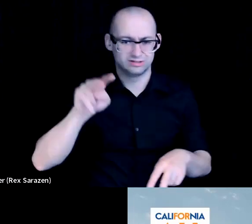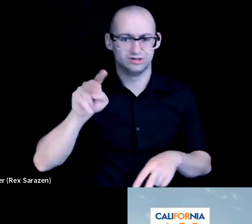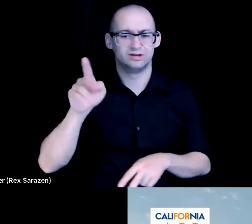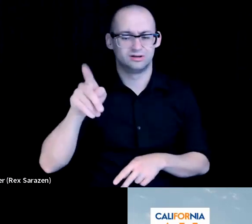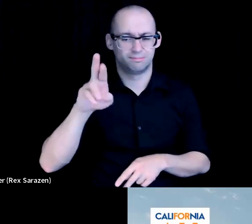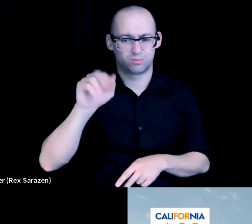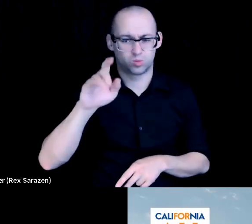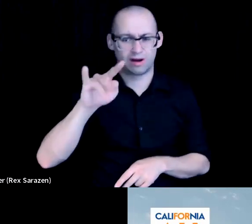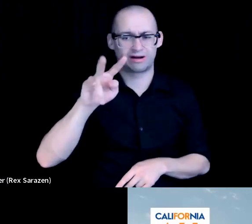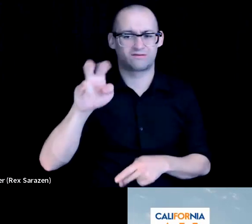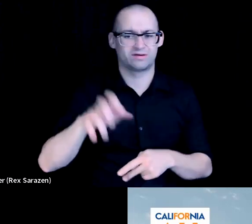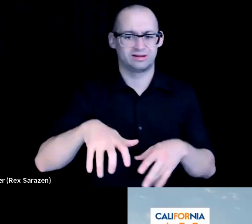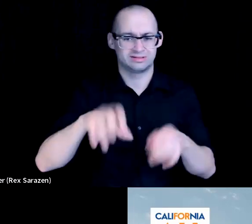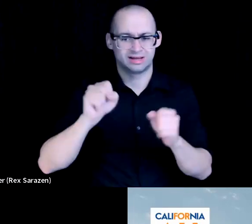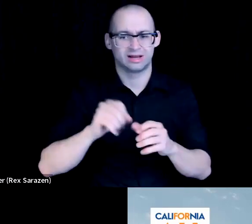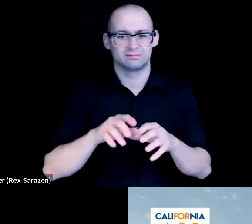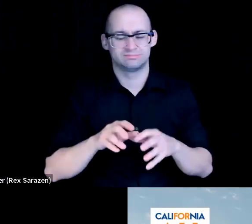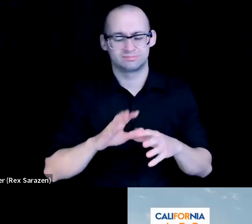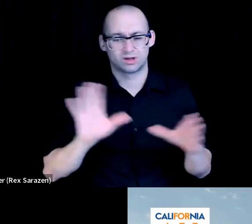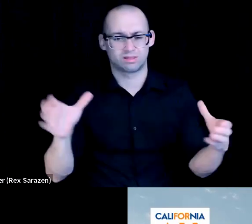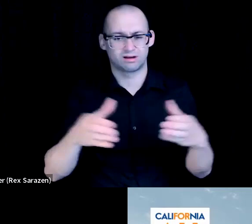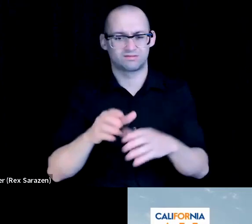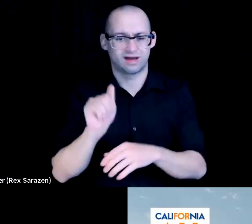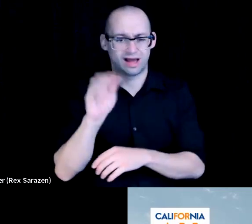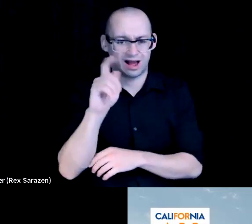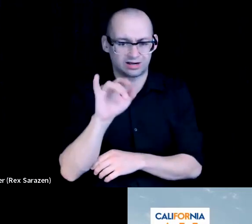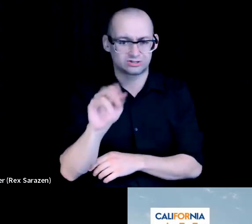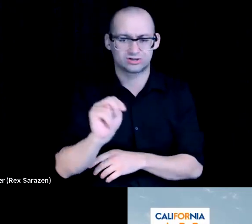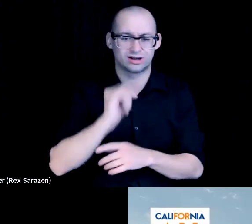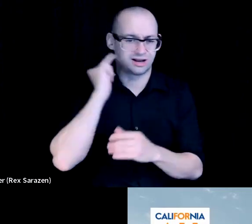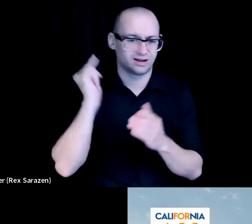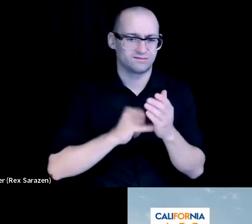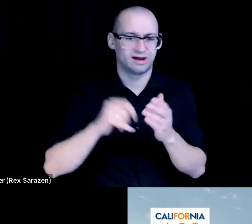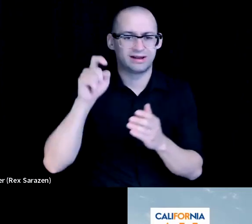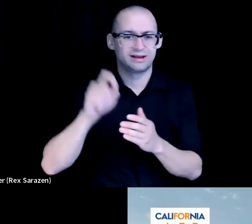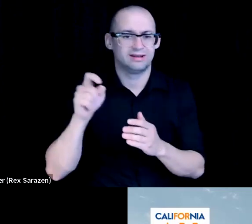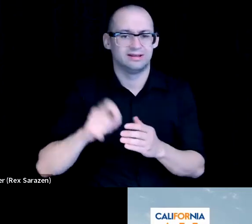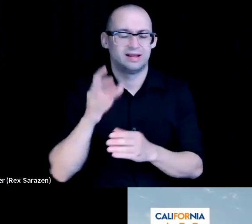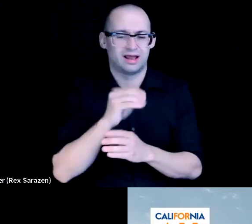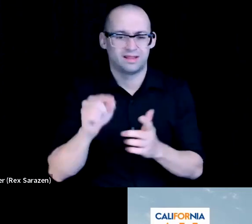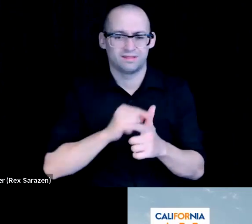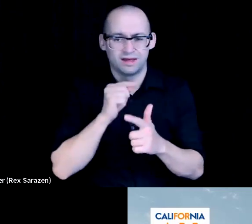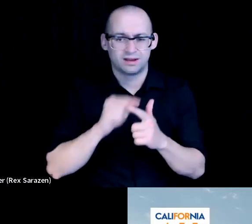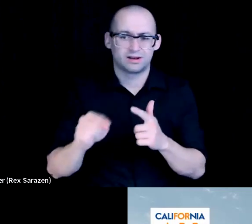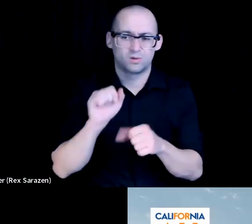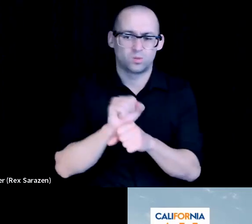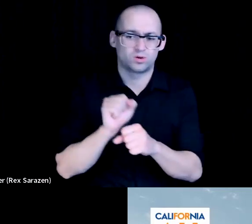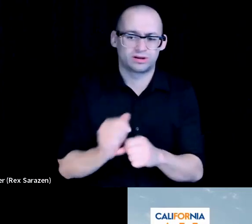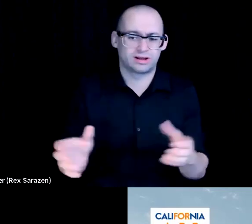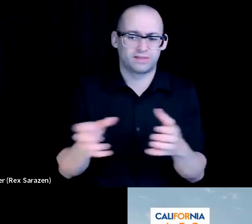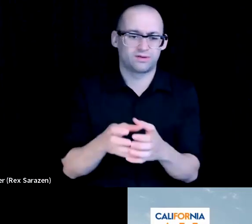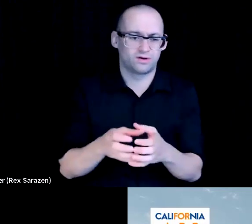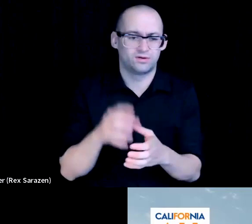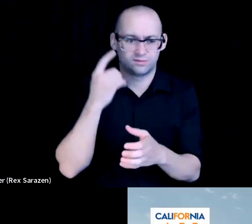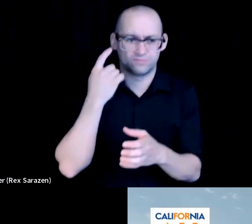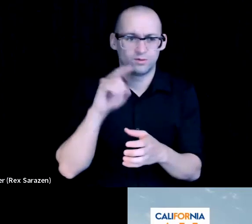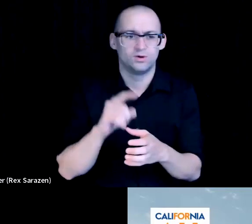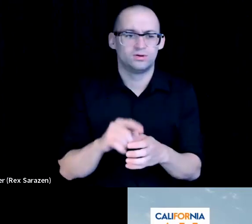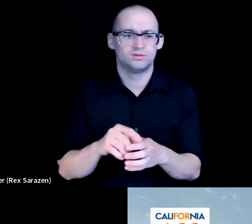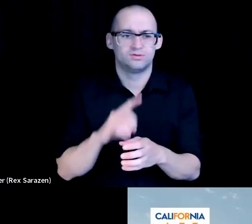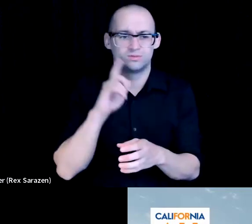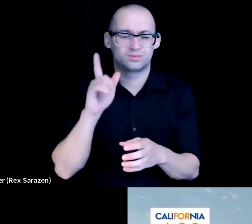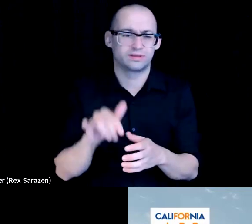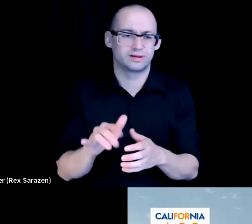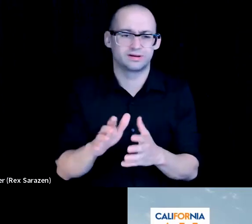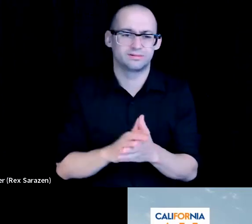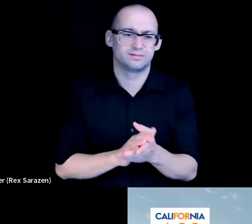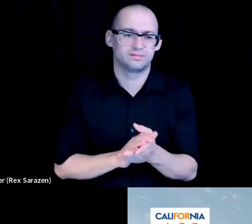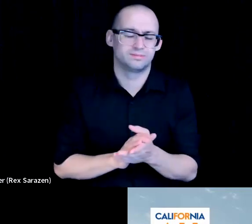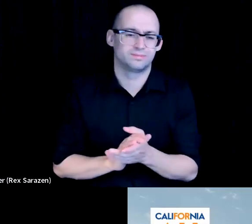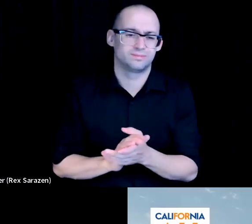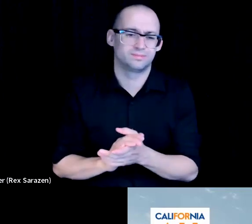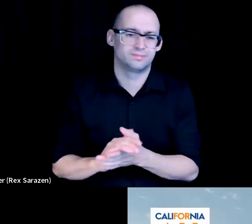action to, you know, identify a need, and then, you know, work together to really set